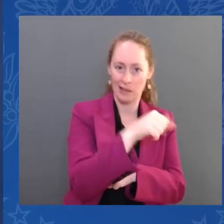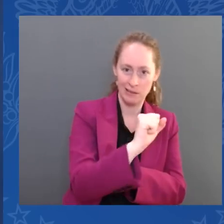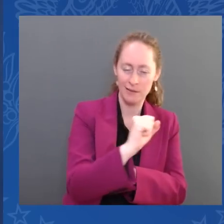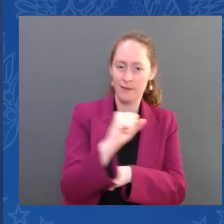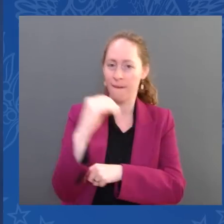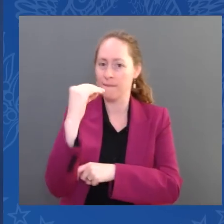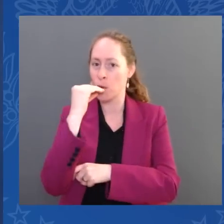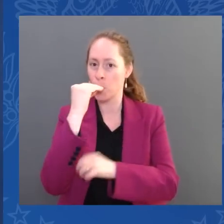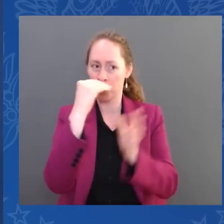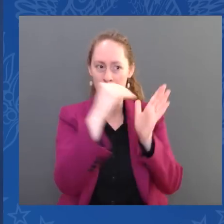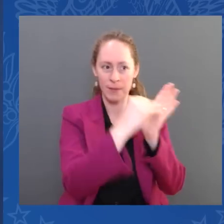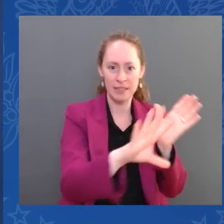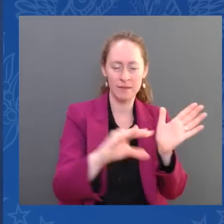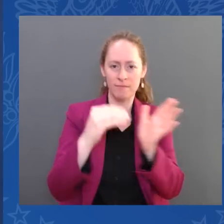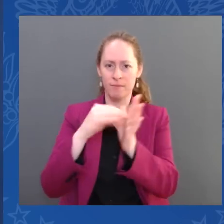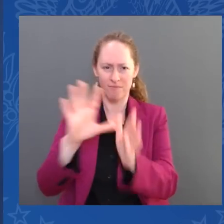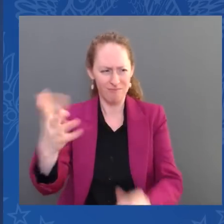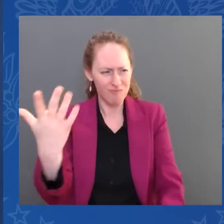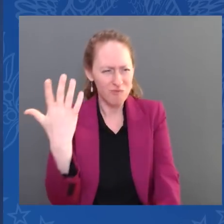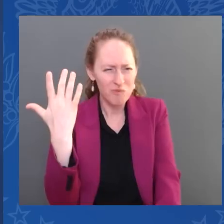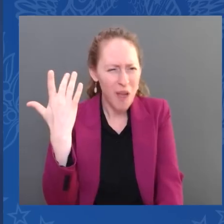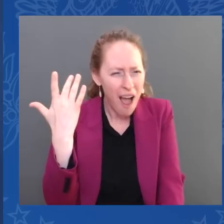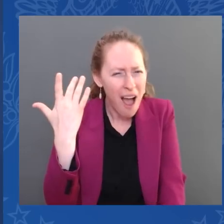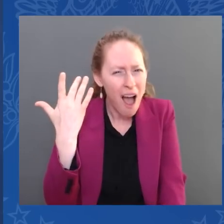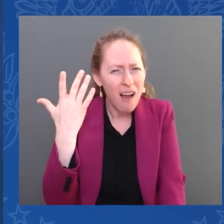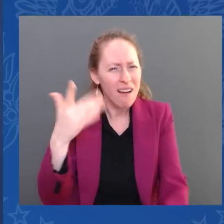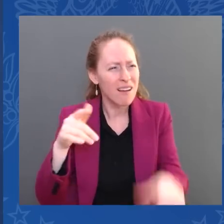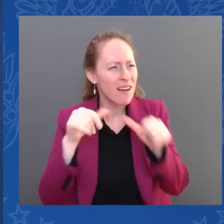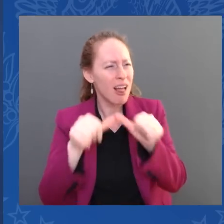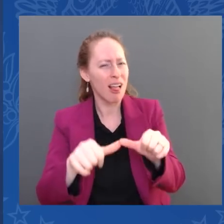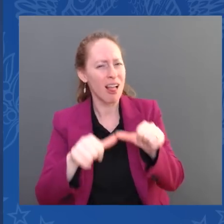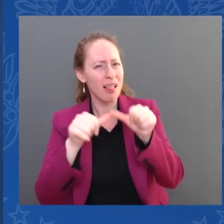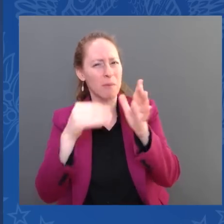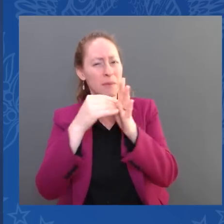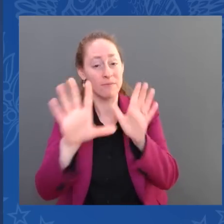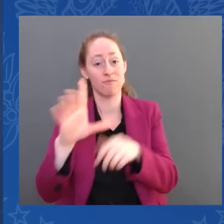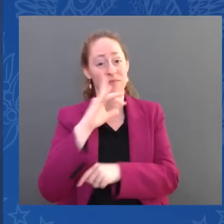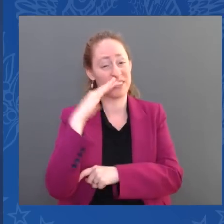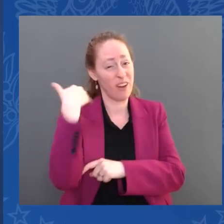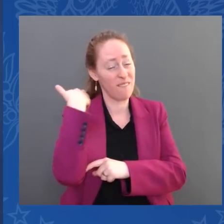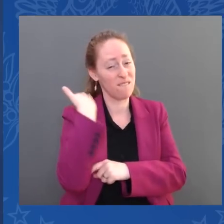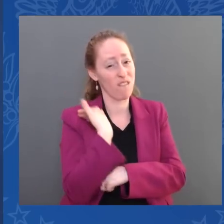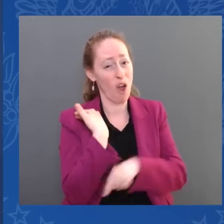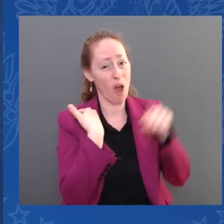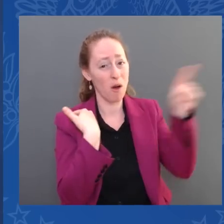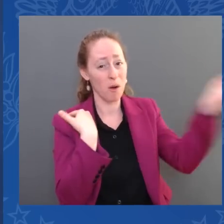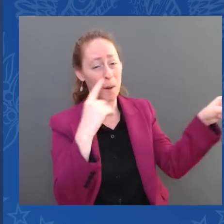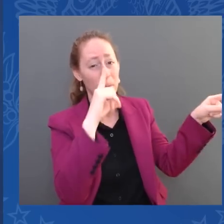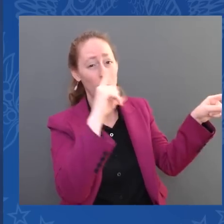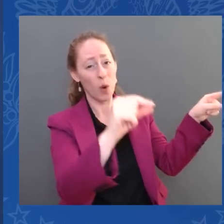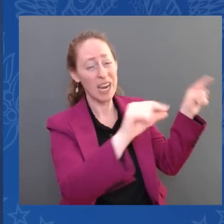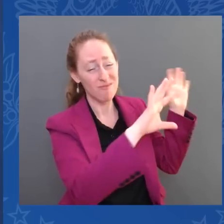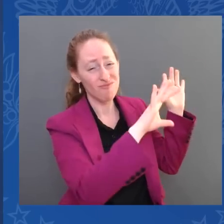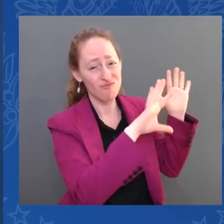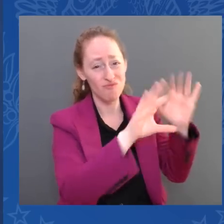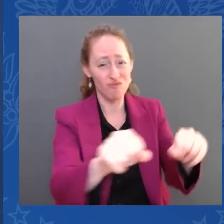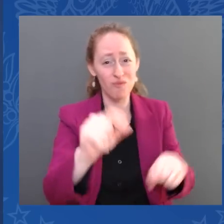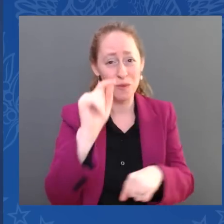The price of gas is up $1.40 since the beginning of the year when Putin began amassing troops at the Ukrainian border.